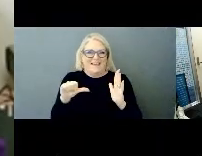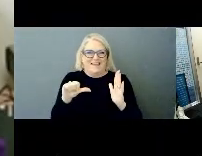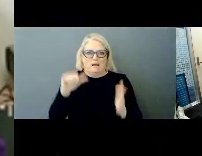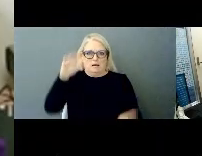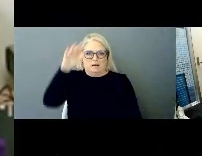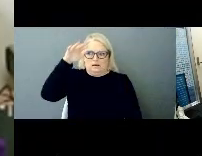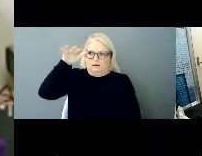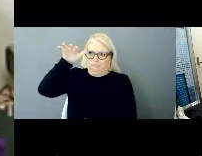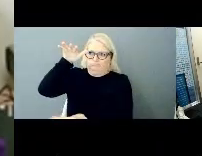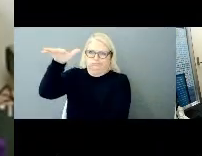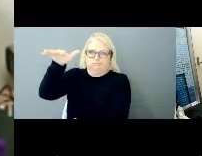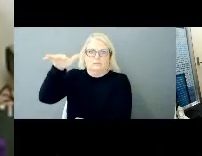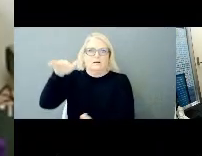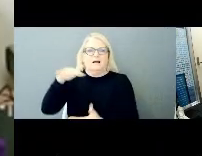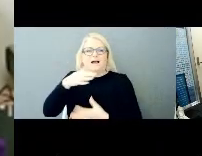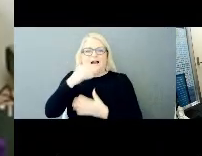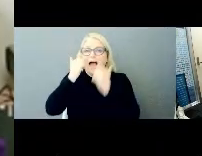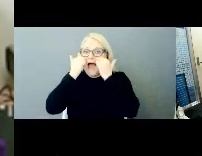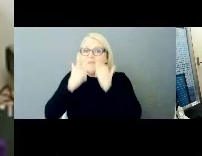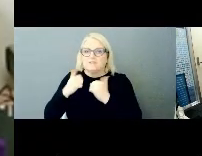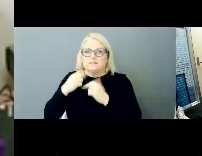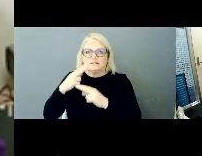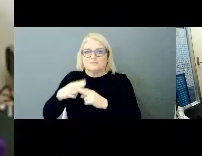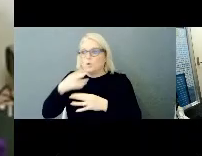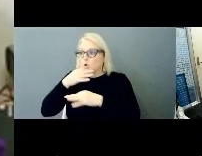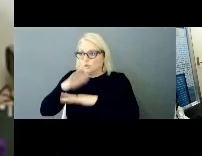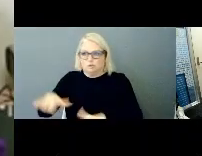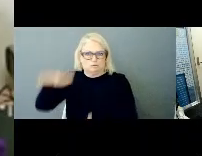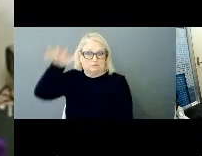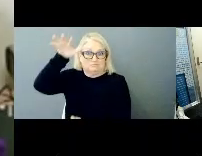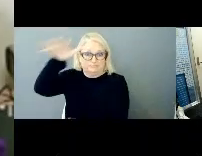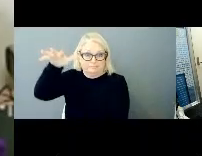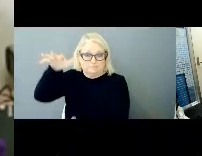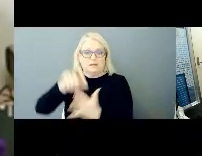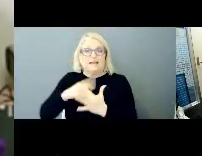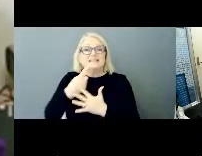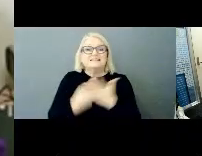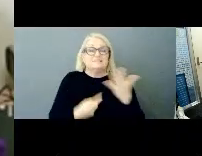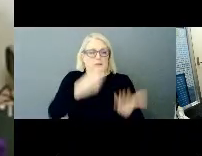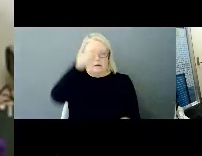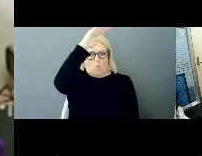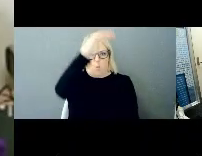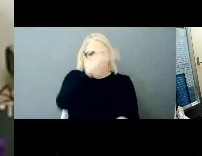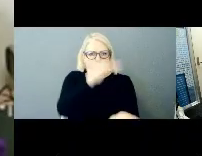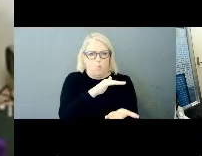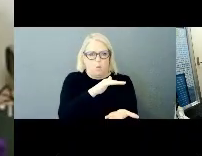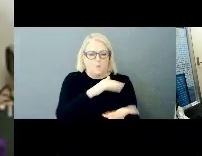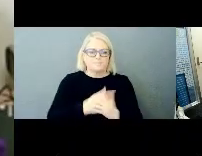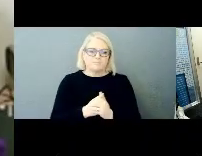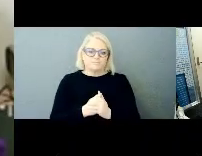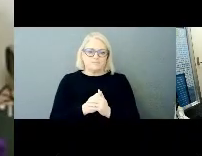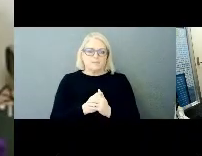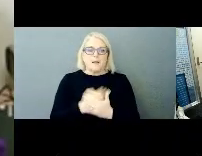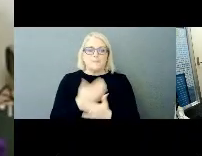behind what goes on in the disability sector. And it shows, I think, so thank you so much.